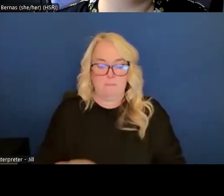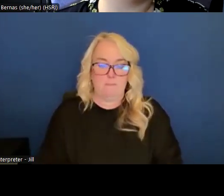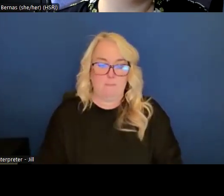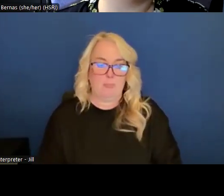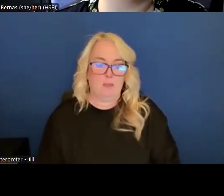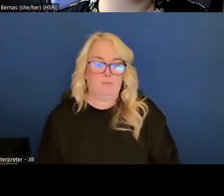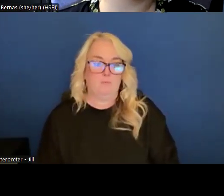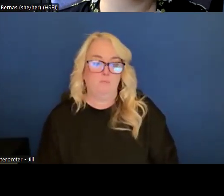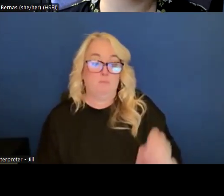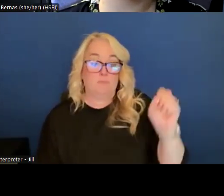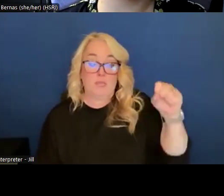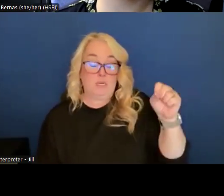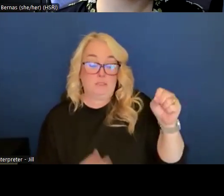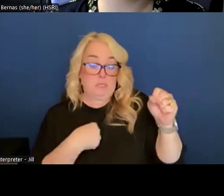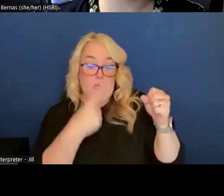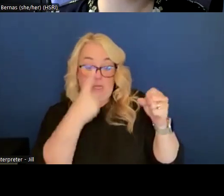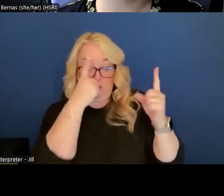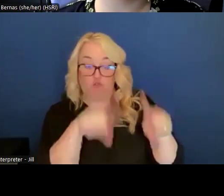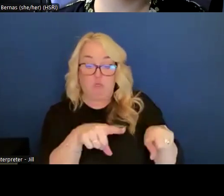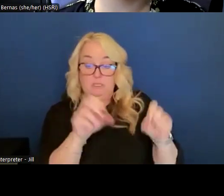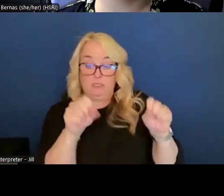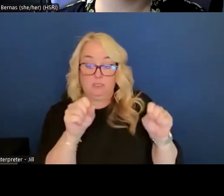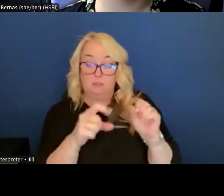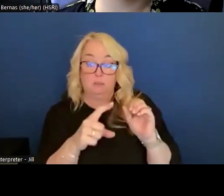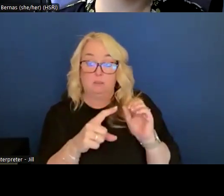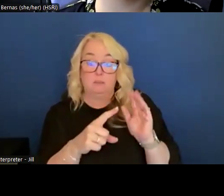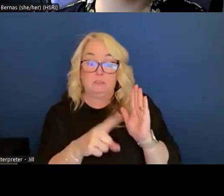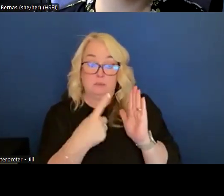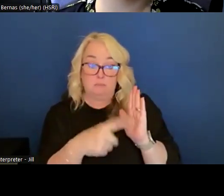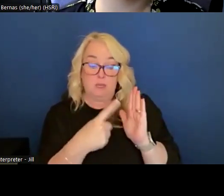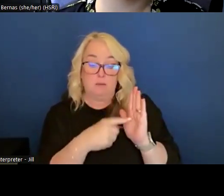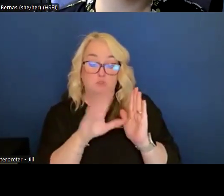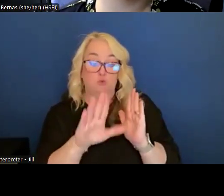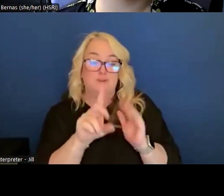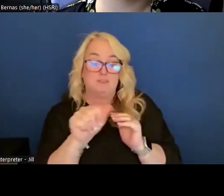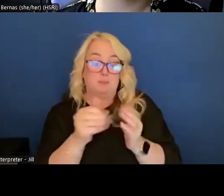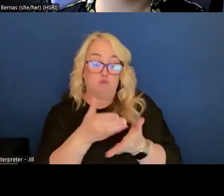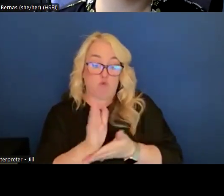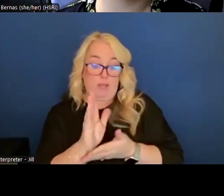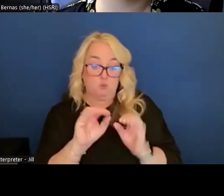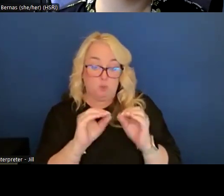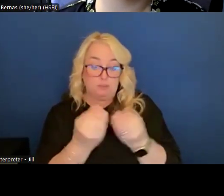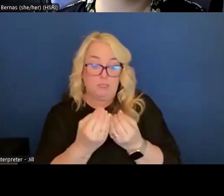Elizabeth Edwards: I would second all of that, and just say that oftentimes, your disability rights organization or your AUCD